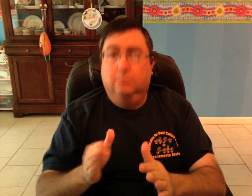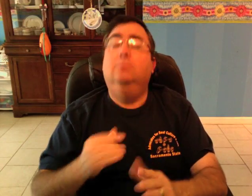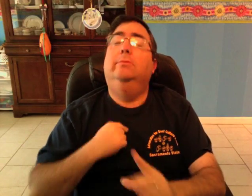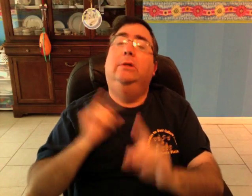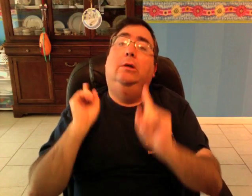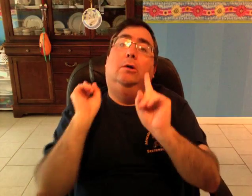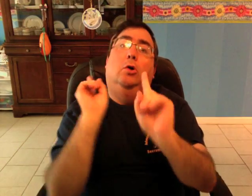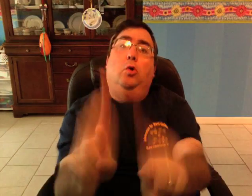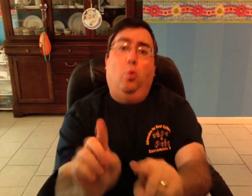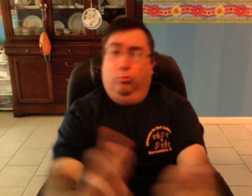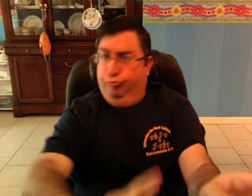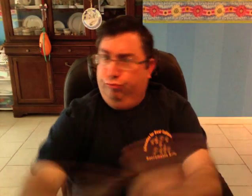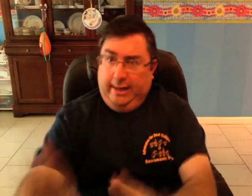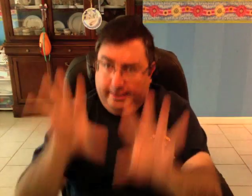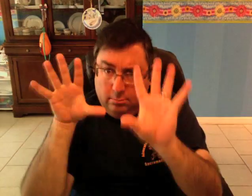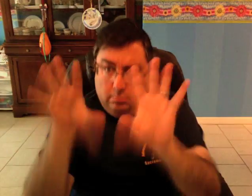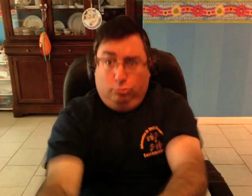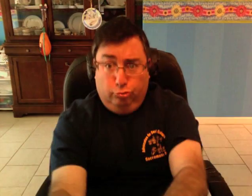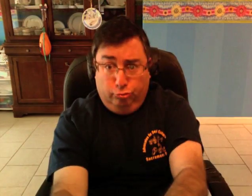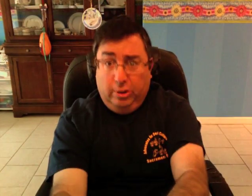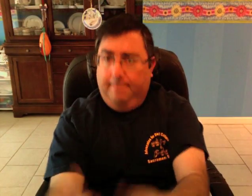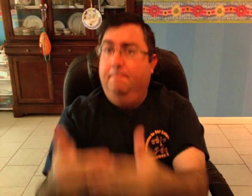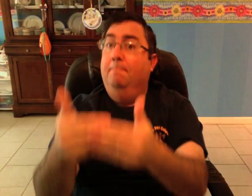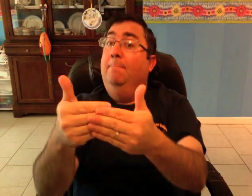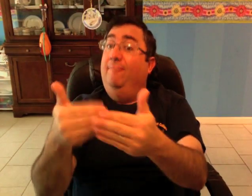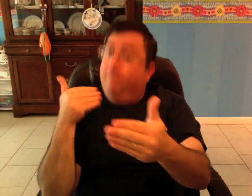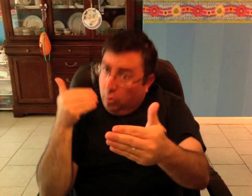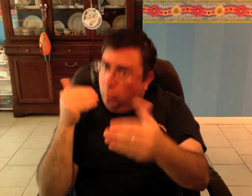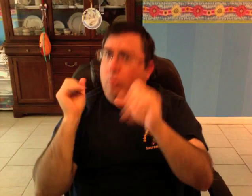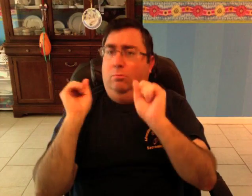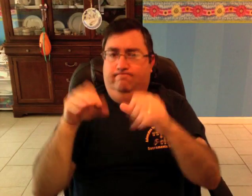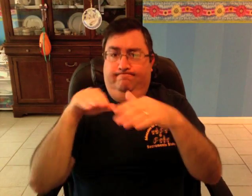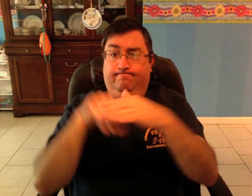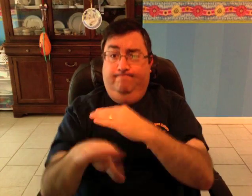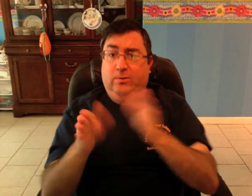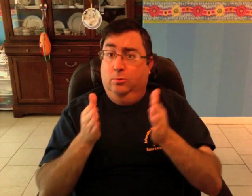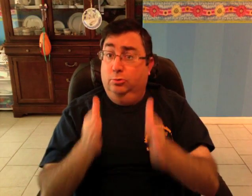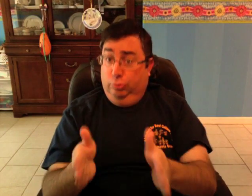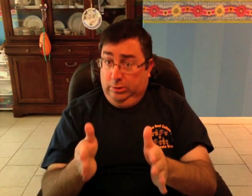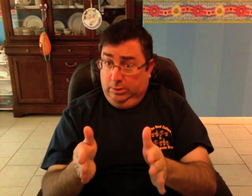I have to position myself to be ready to grab the child BEFORE they enter the street.